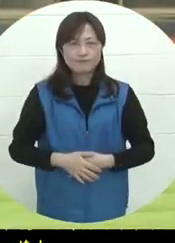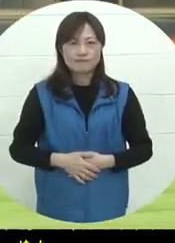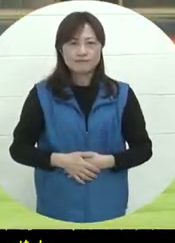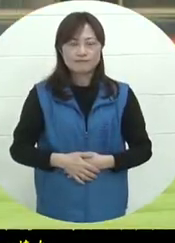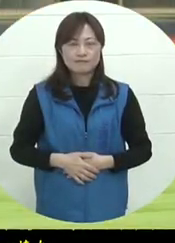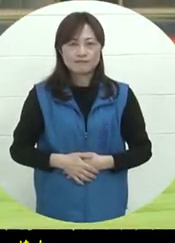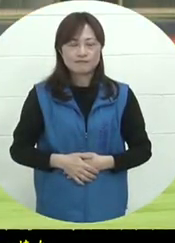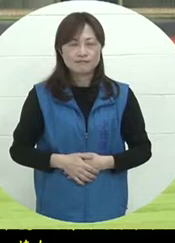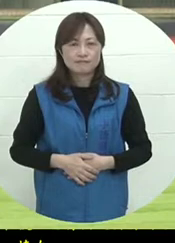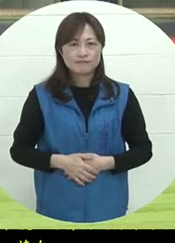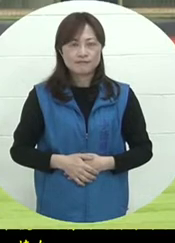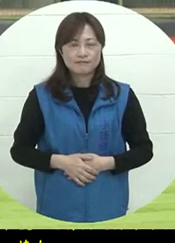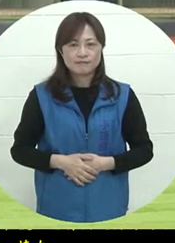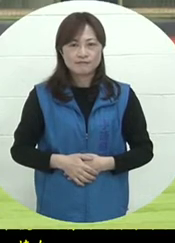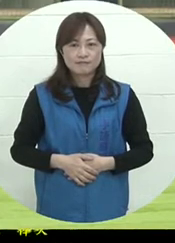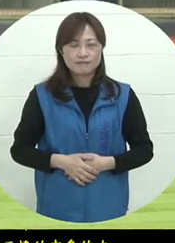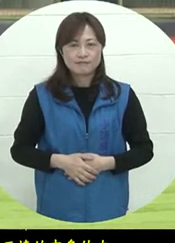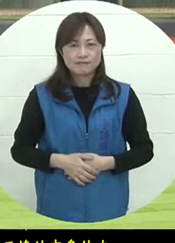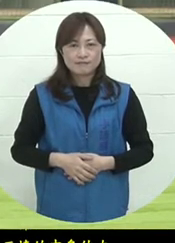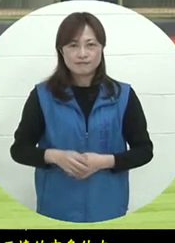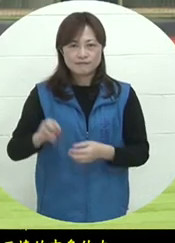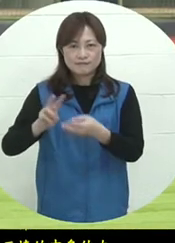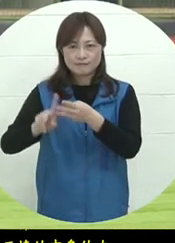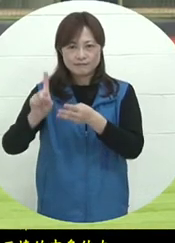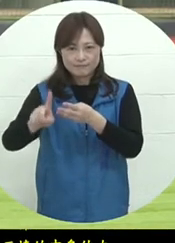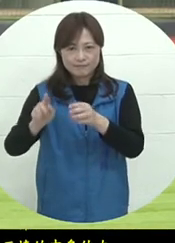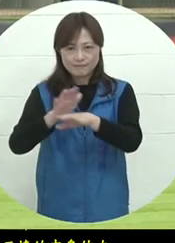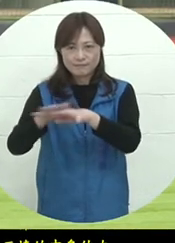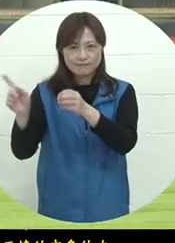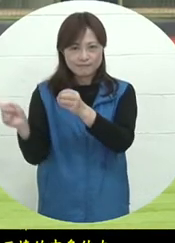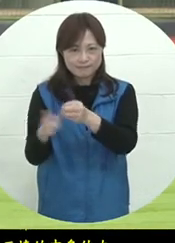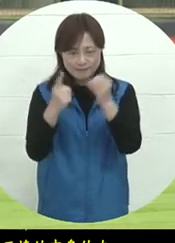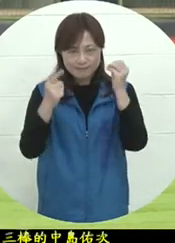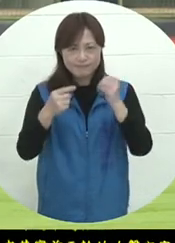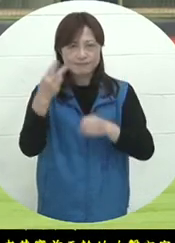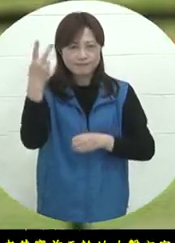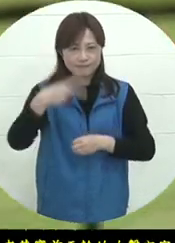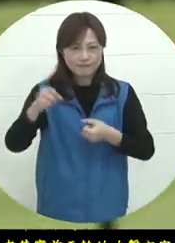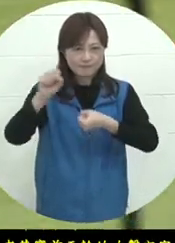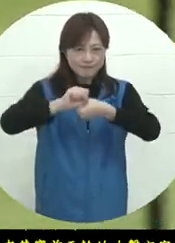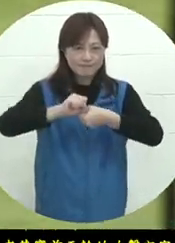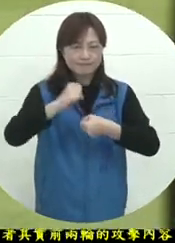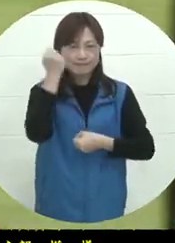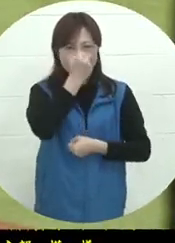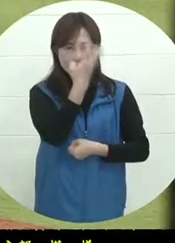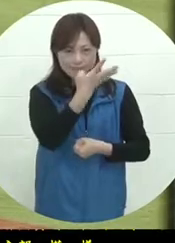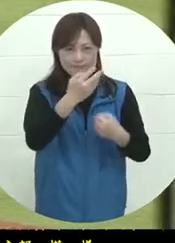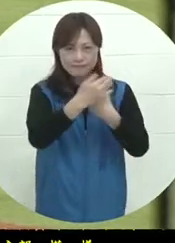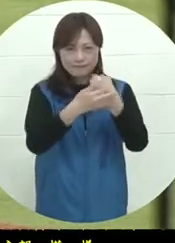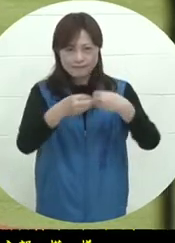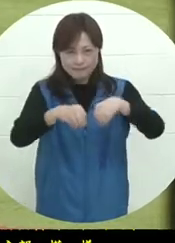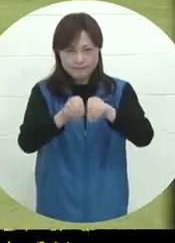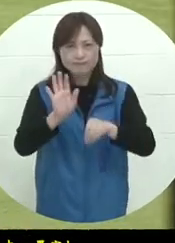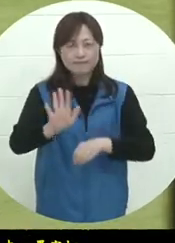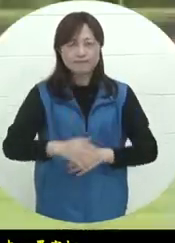plus one four. Yi Lei 's preparation was not started with a walk. At this time, he made a fake pass.